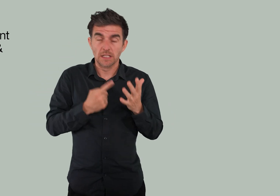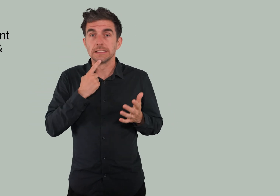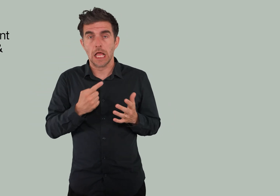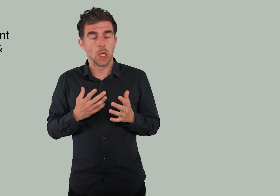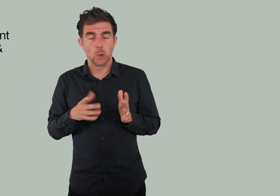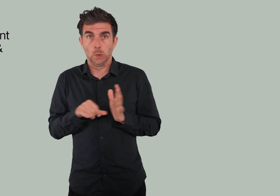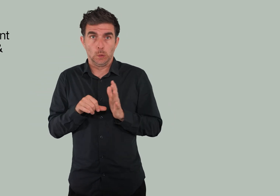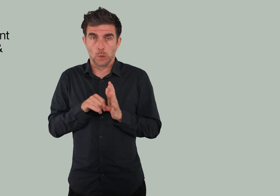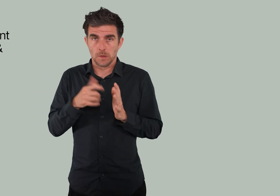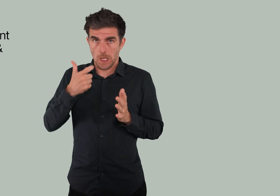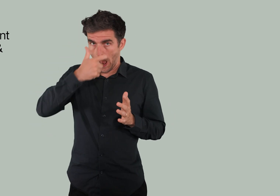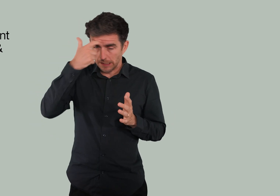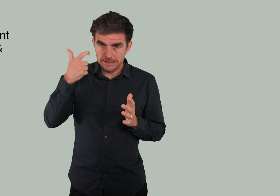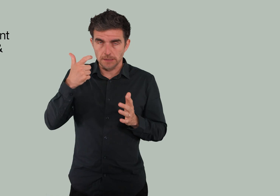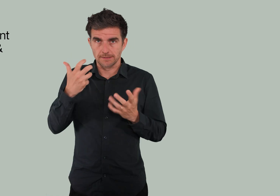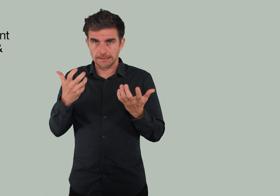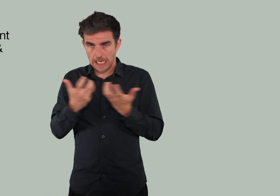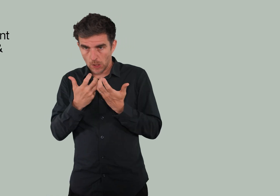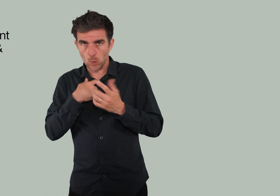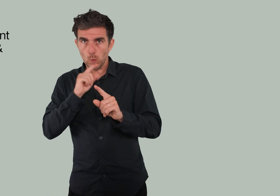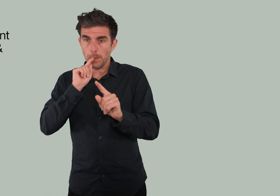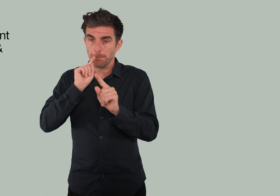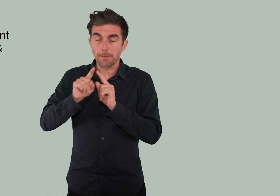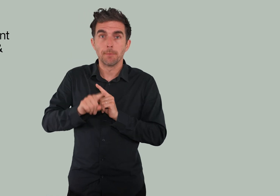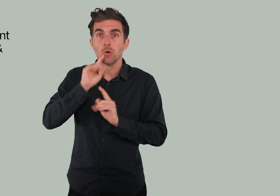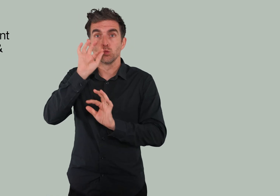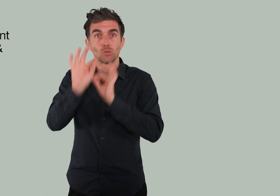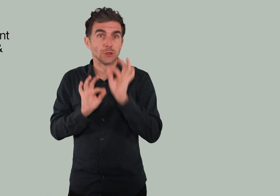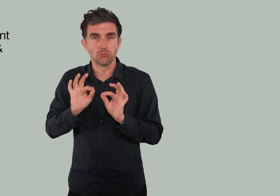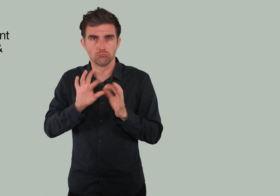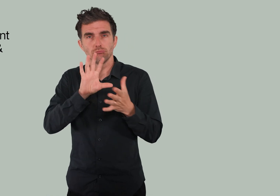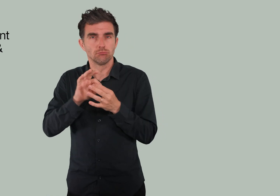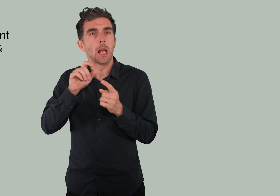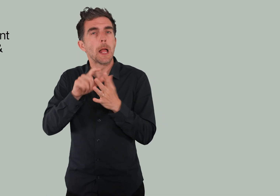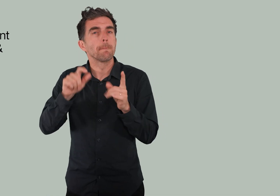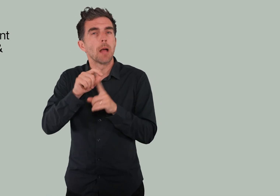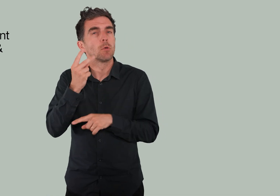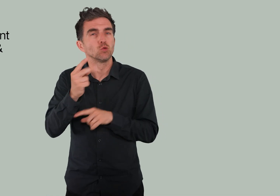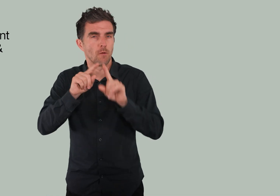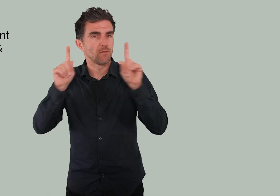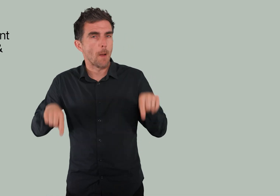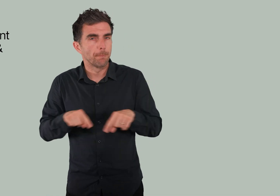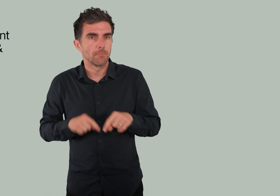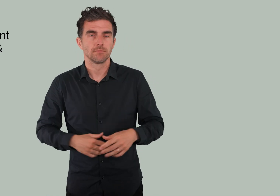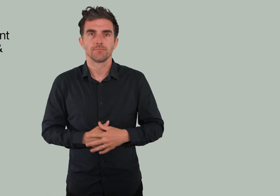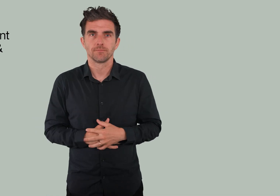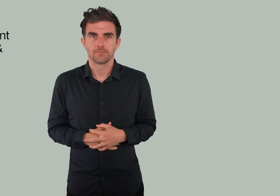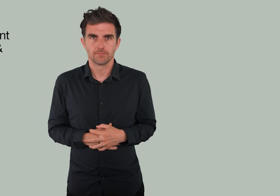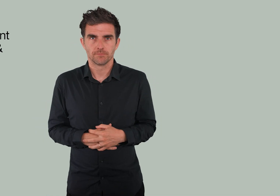customers with these conditions report difficulty understanding how to answer the questions in the PIP2 form.